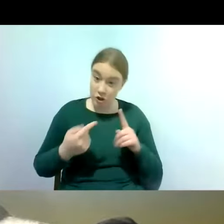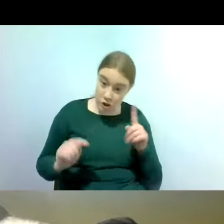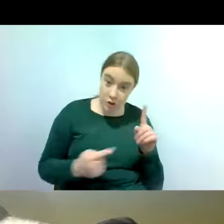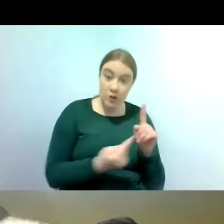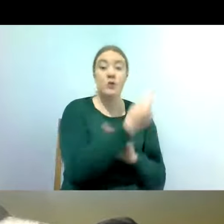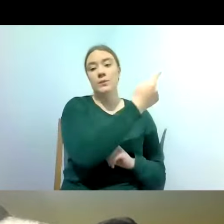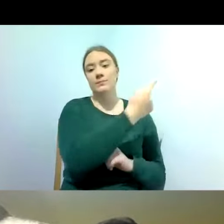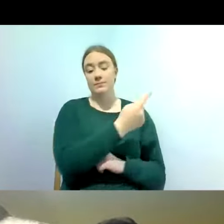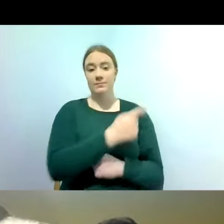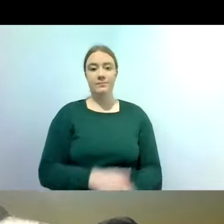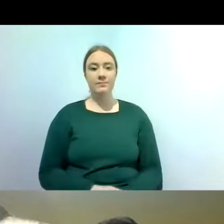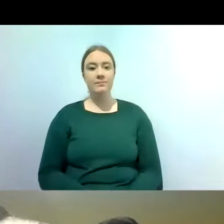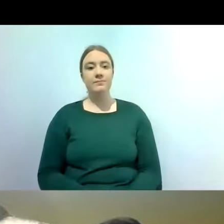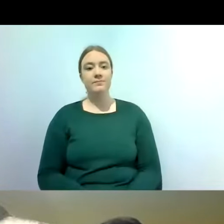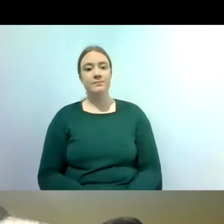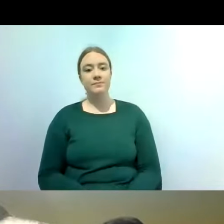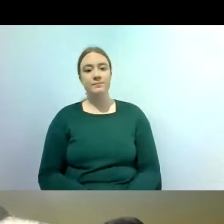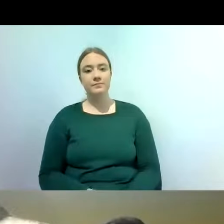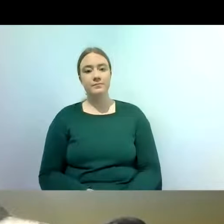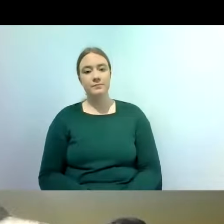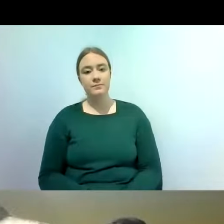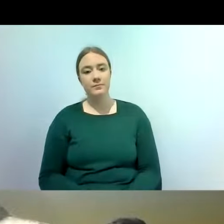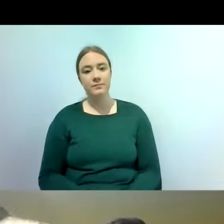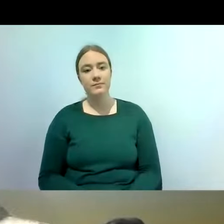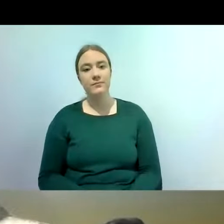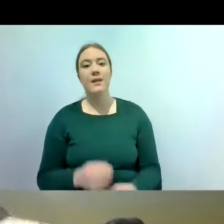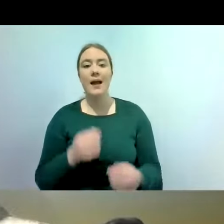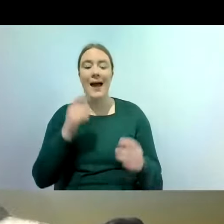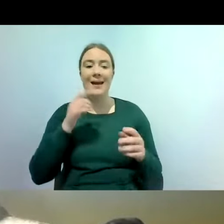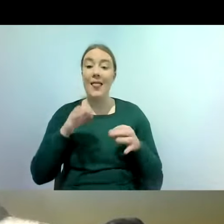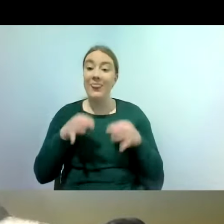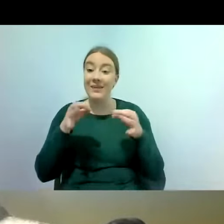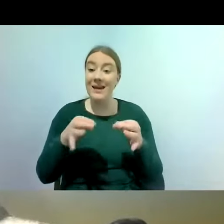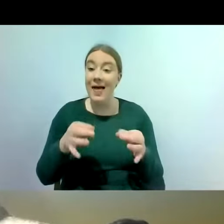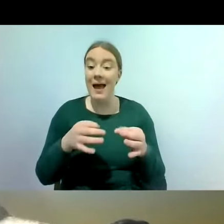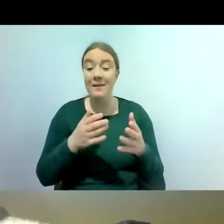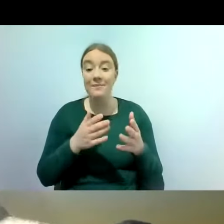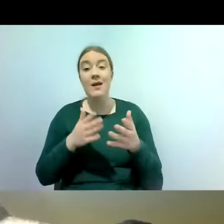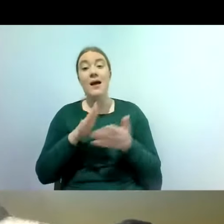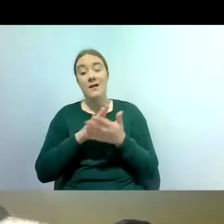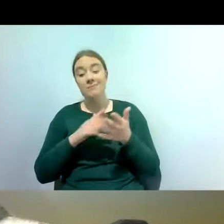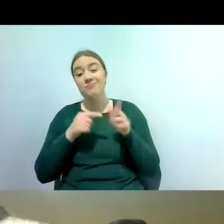and the delays incurred at weirs represent around 18 of the time taken to reach spawning areas